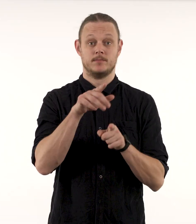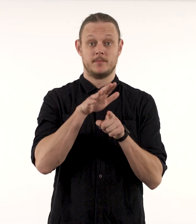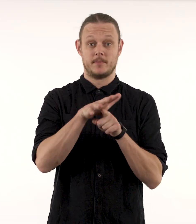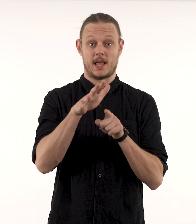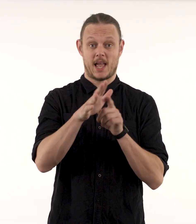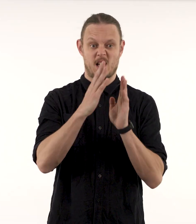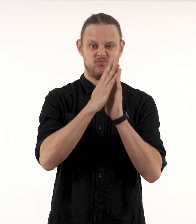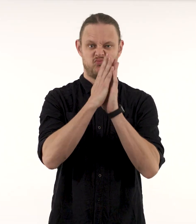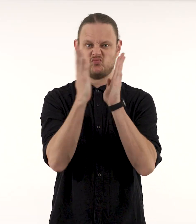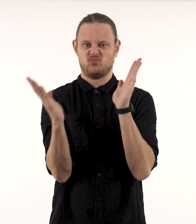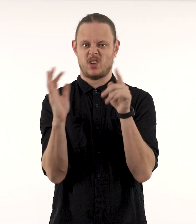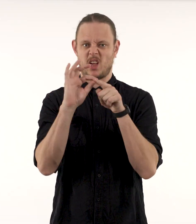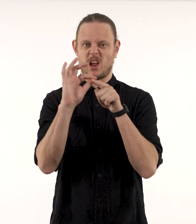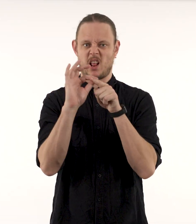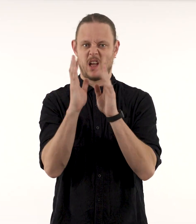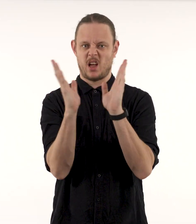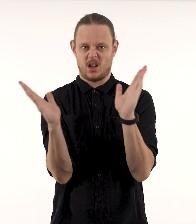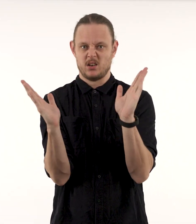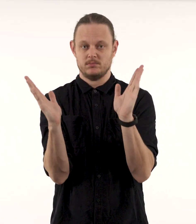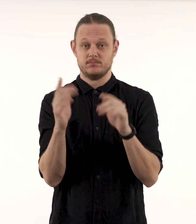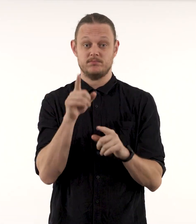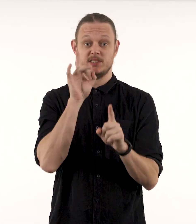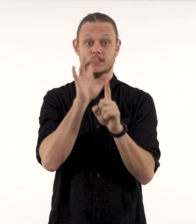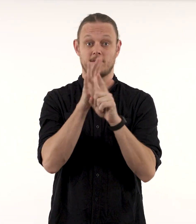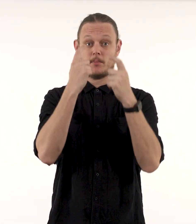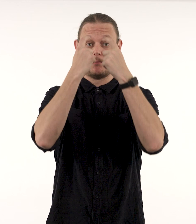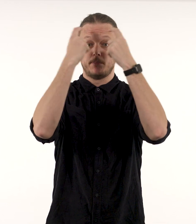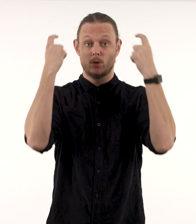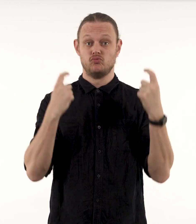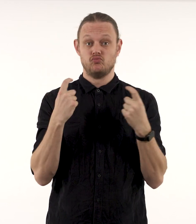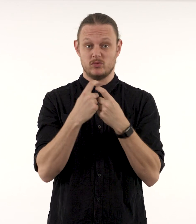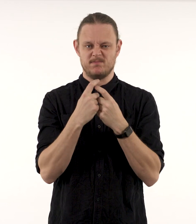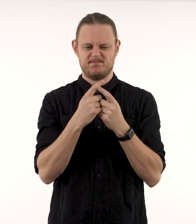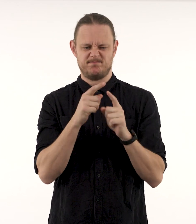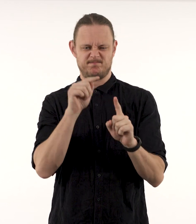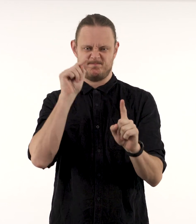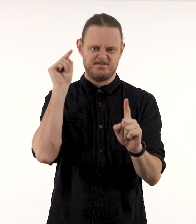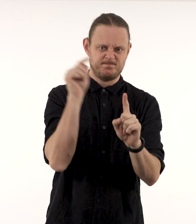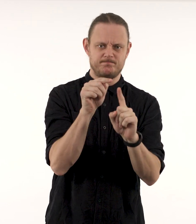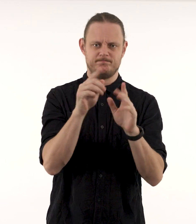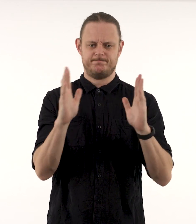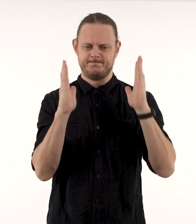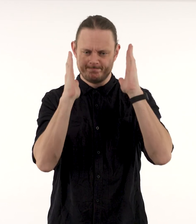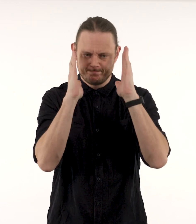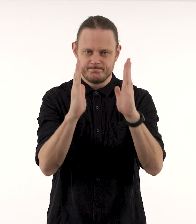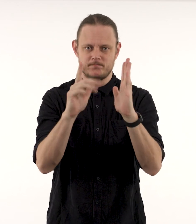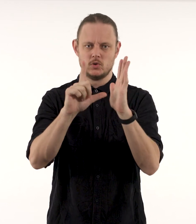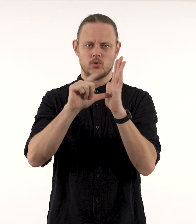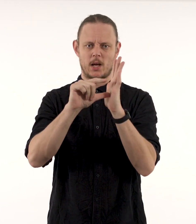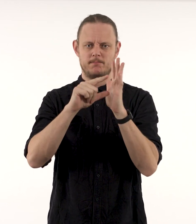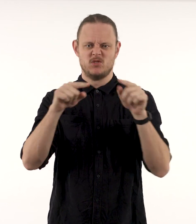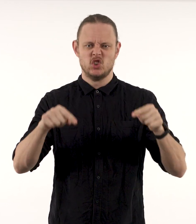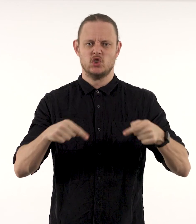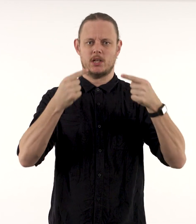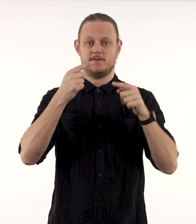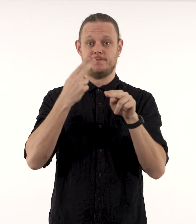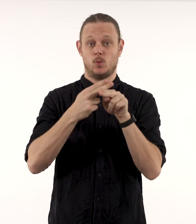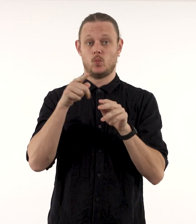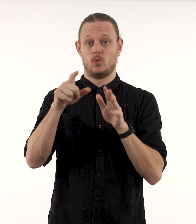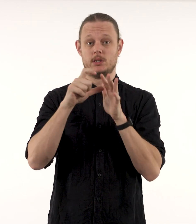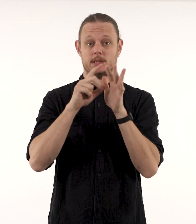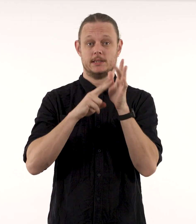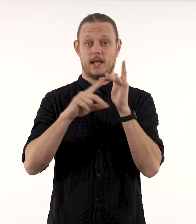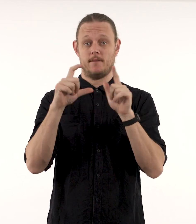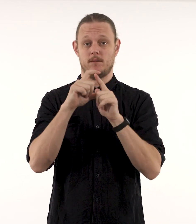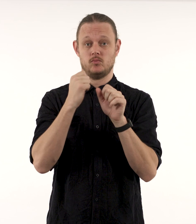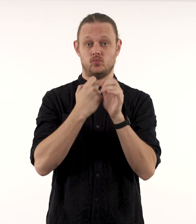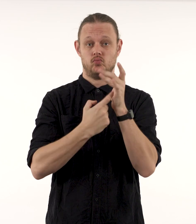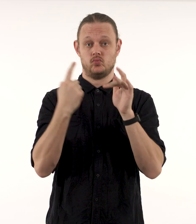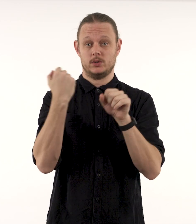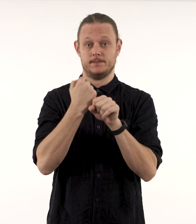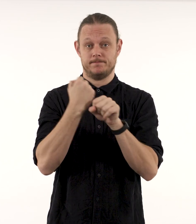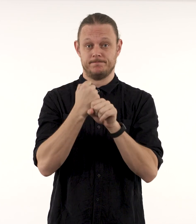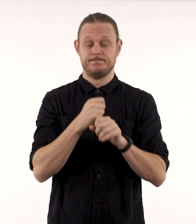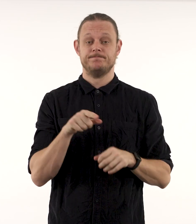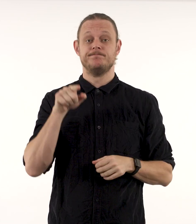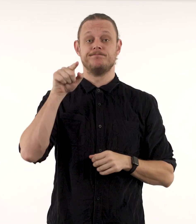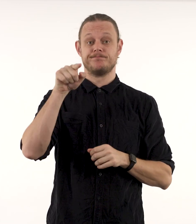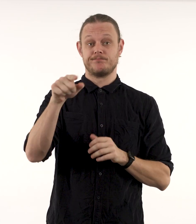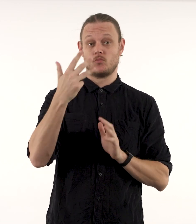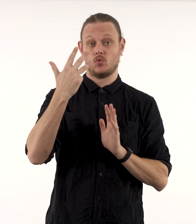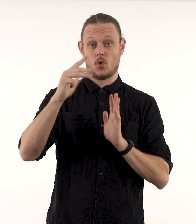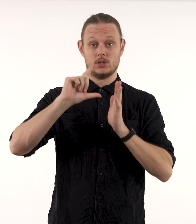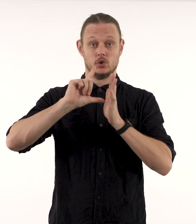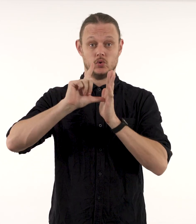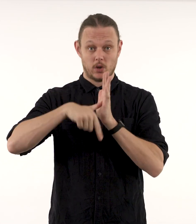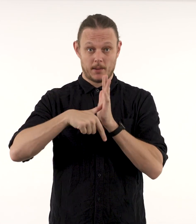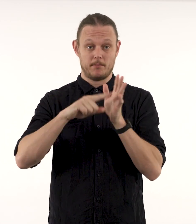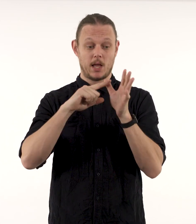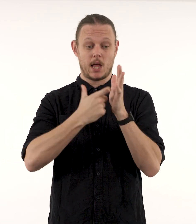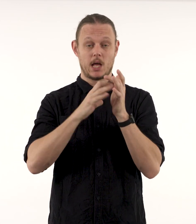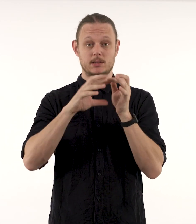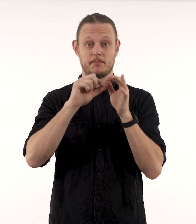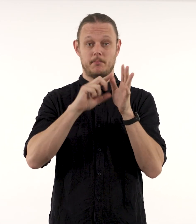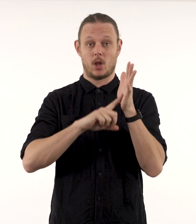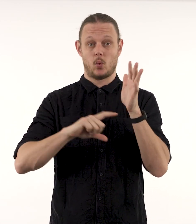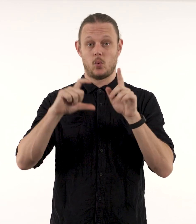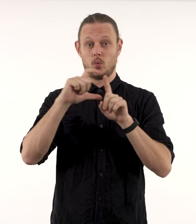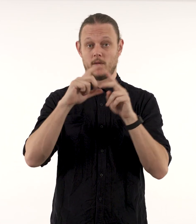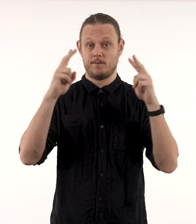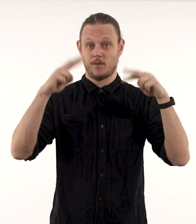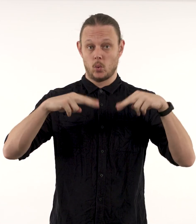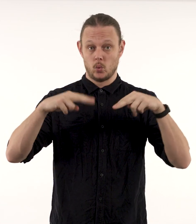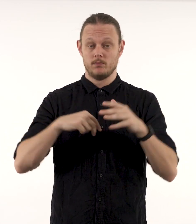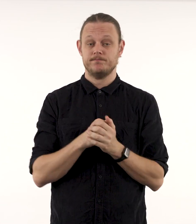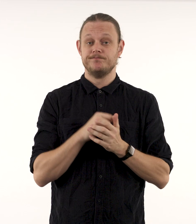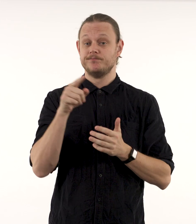This blood-hued self-portrait marks a challenging period for David Griggs. He’s nine-time Archibald finalist says: